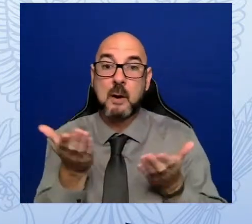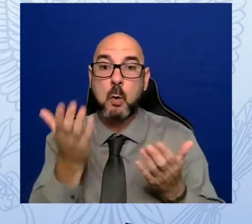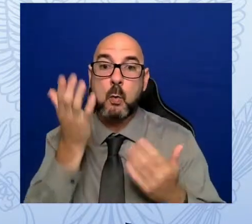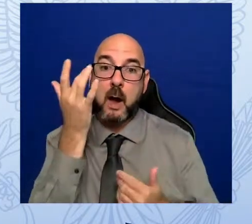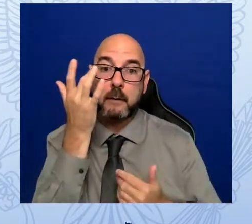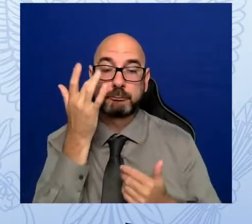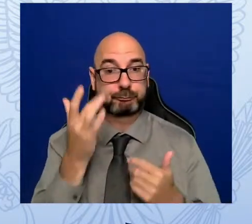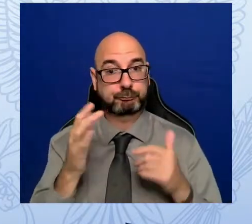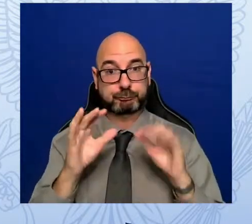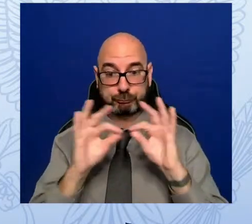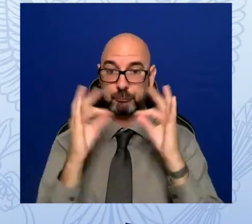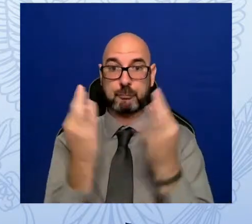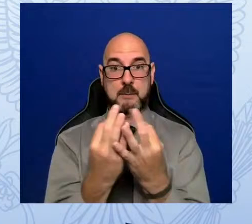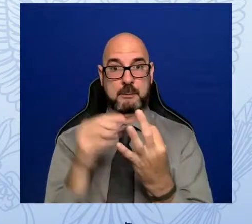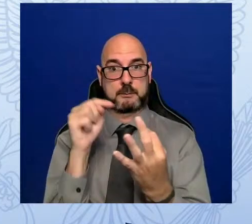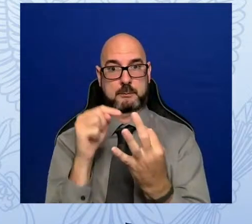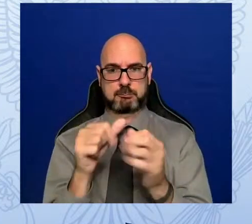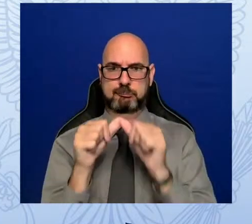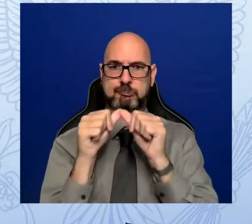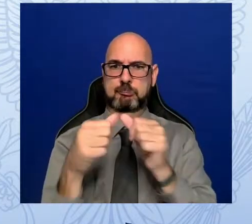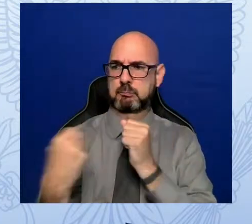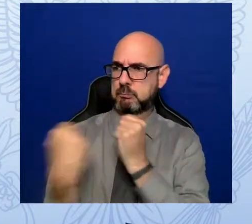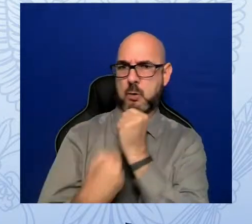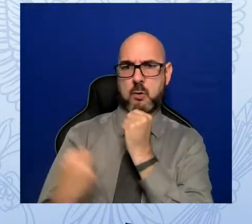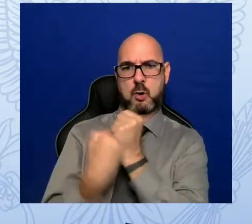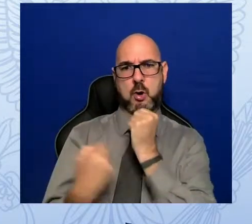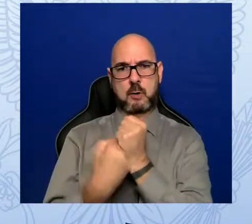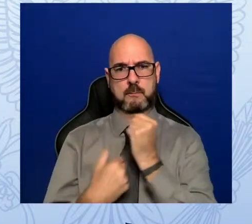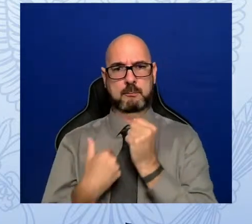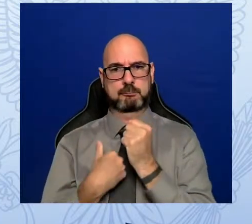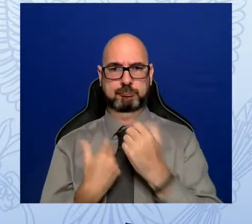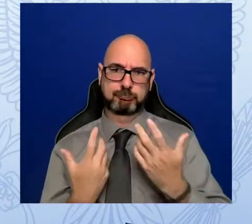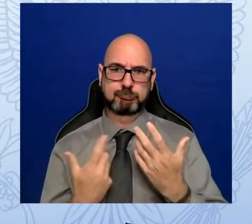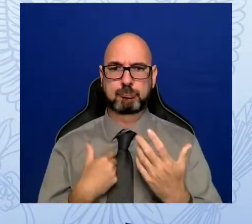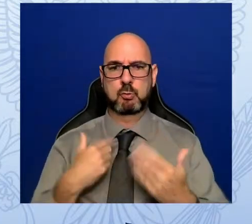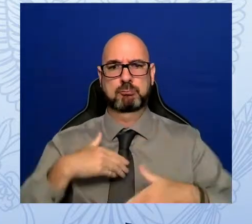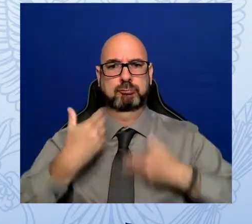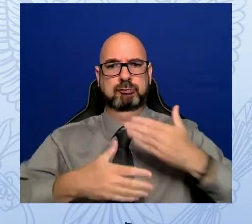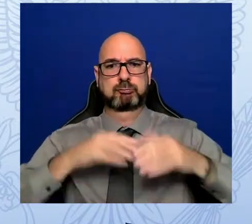and I hope to pass that strength on to others. Thank you again for having me, and now please welcome